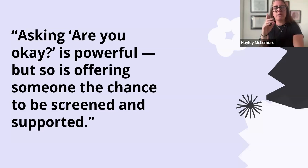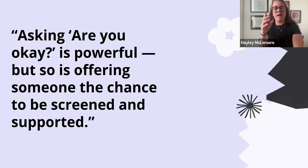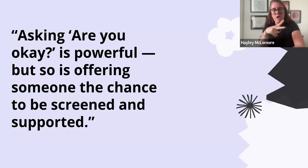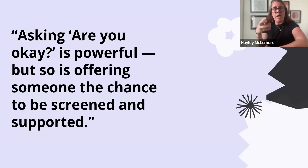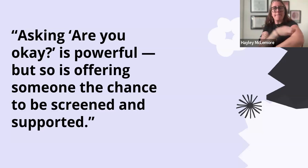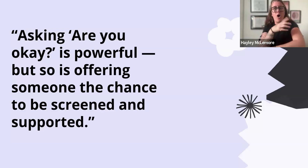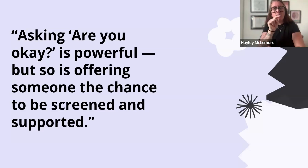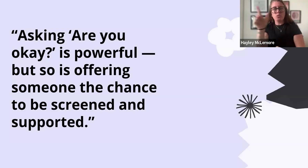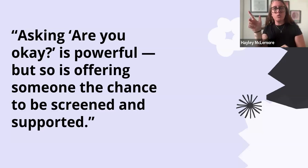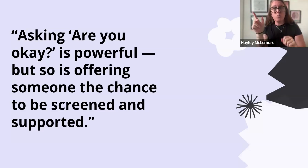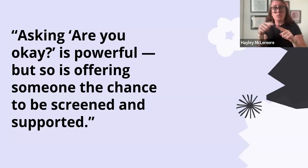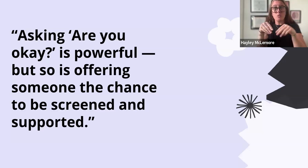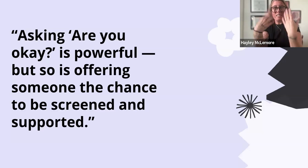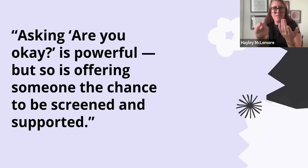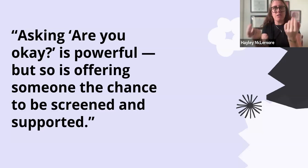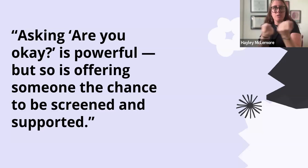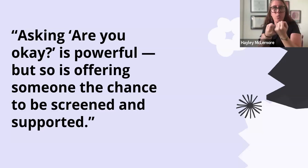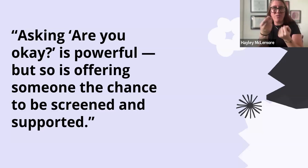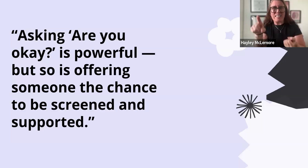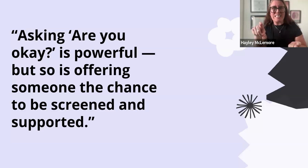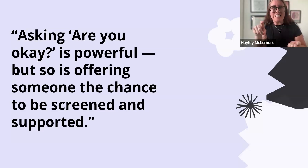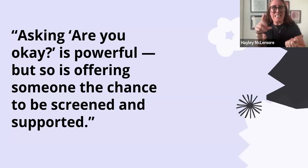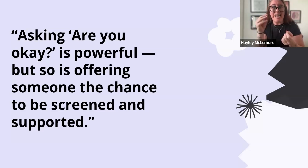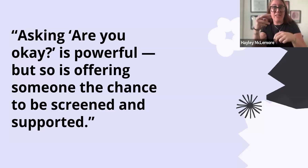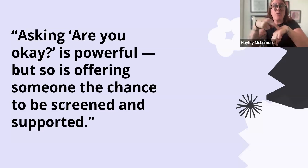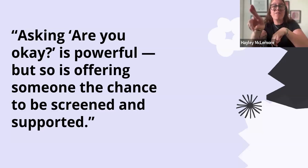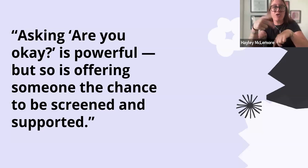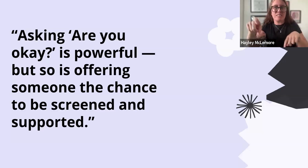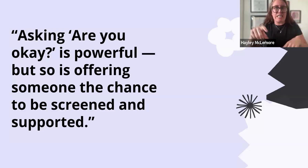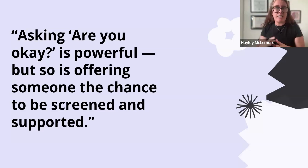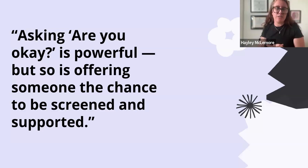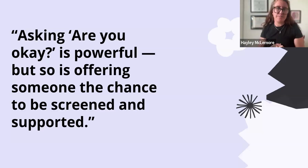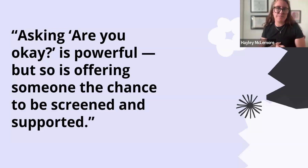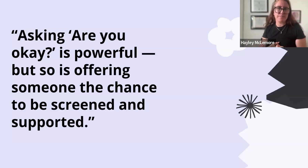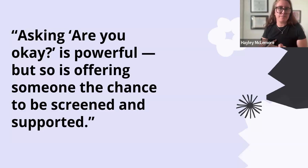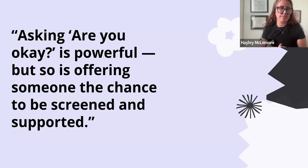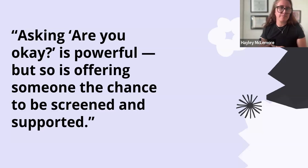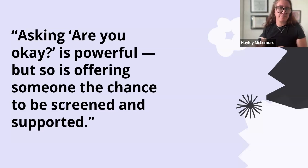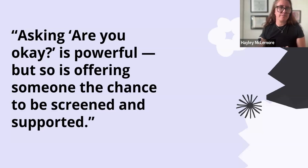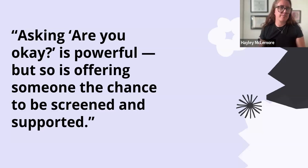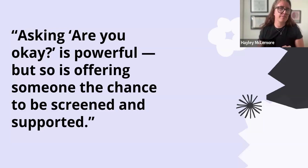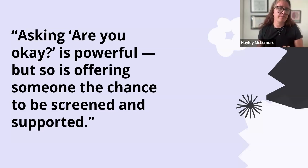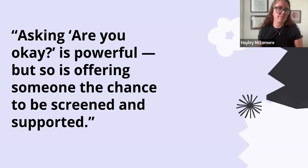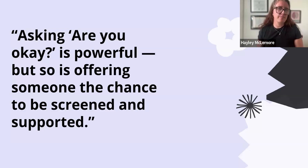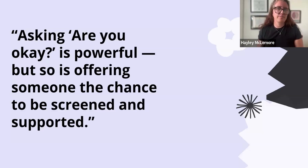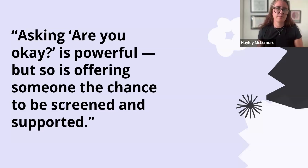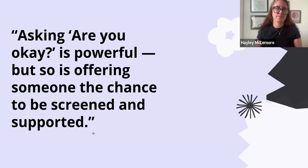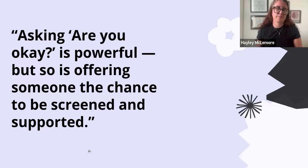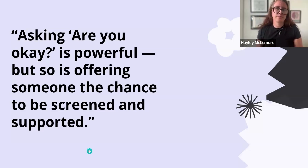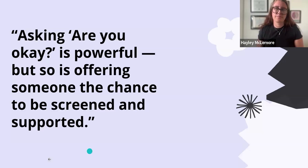to educate folks on screening and get the help that they need. It's a powerful tool to really help folks with what they need and get them referred to the care